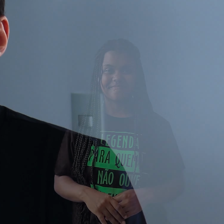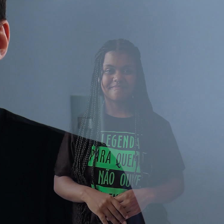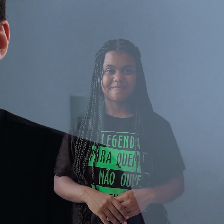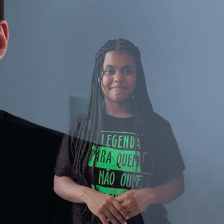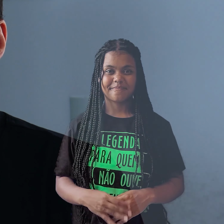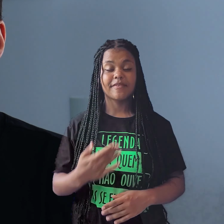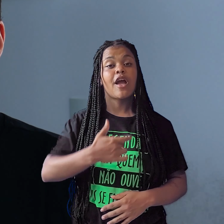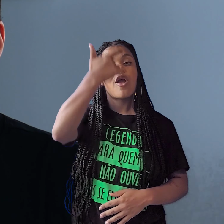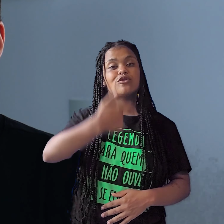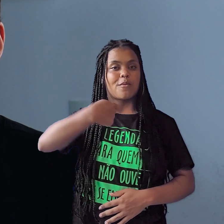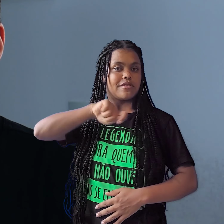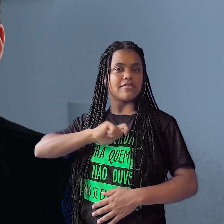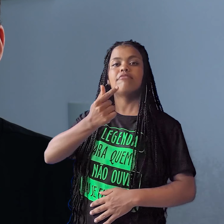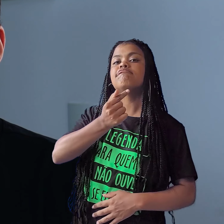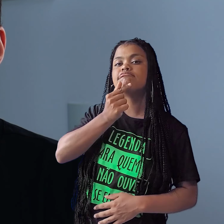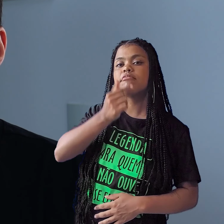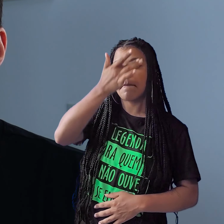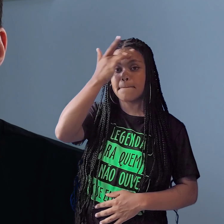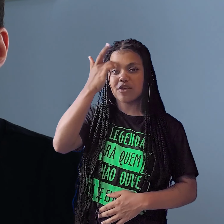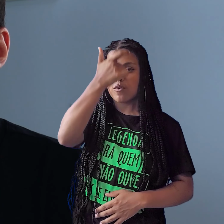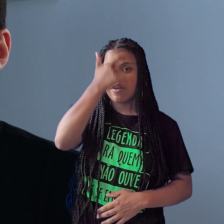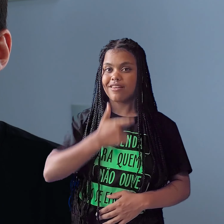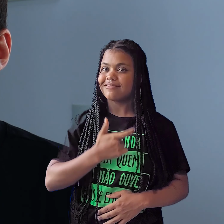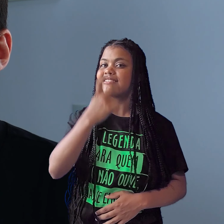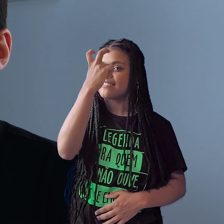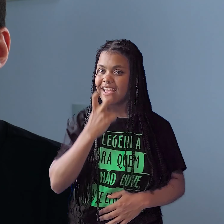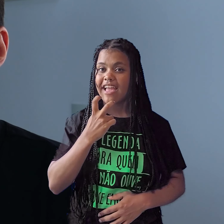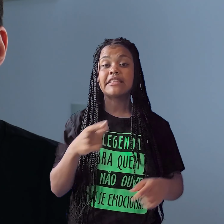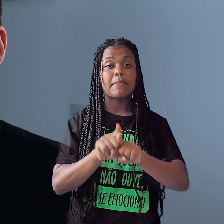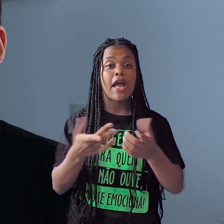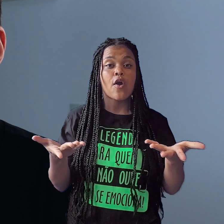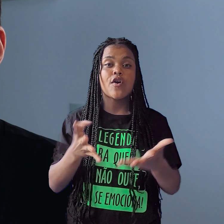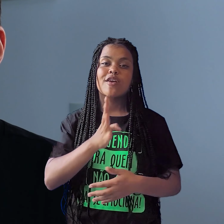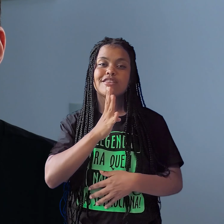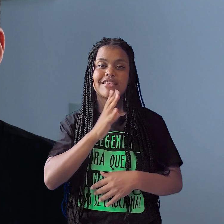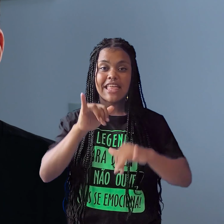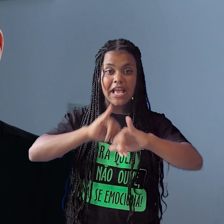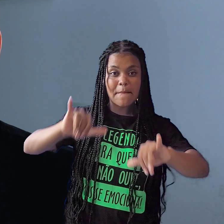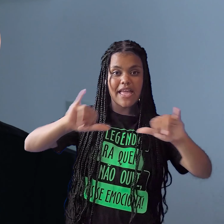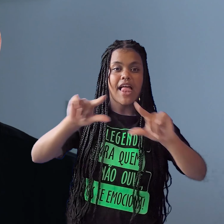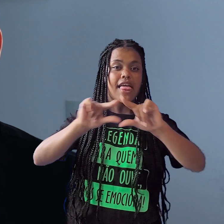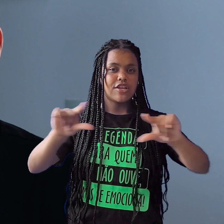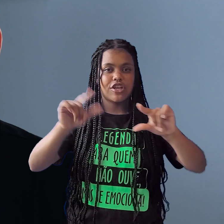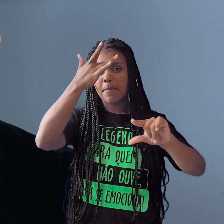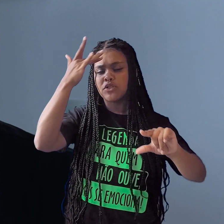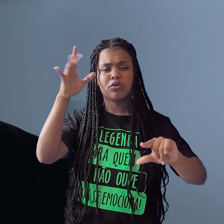[Fernando] I'm Fernando Campos I'm a blind person and I'm getting to know the campaign "Subtitles for those who don’t hear, but get emotion!"